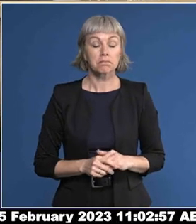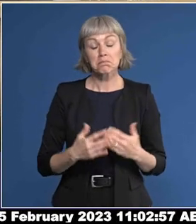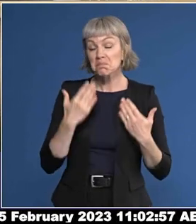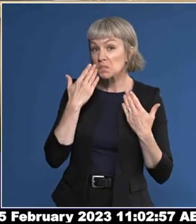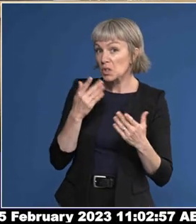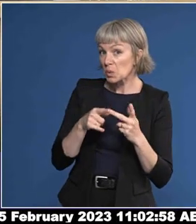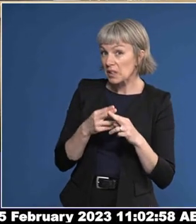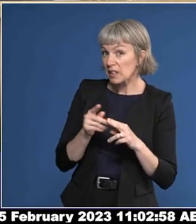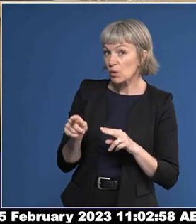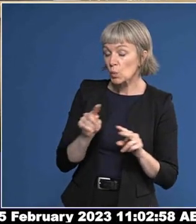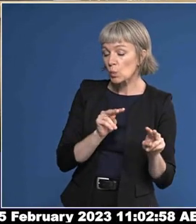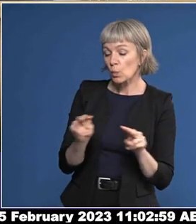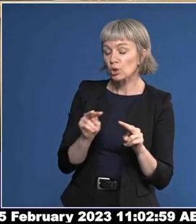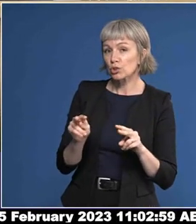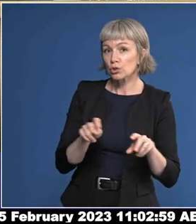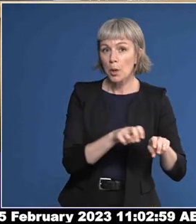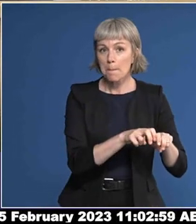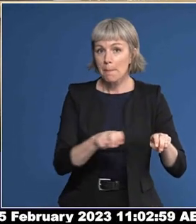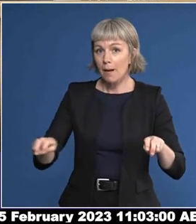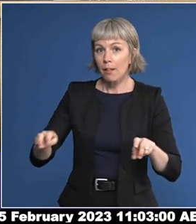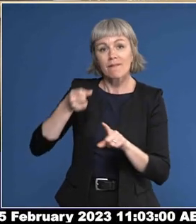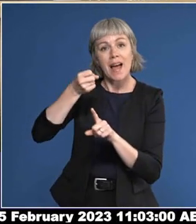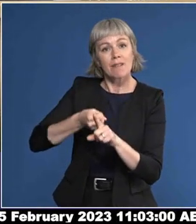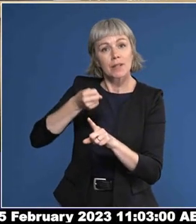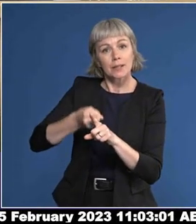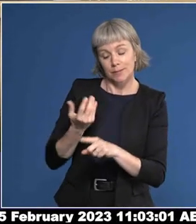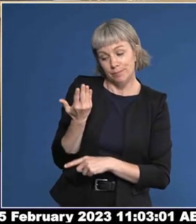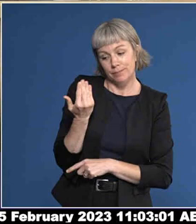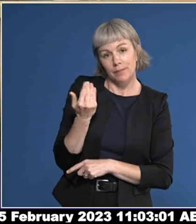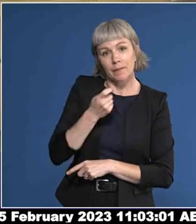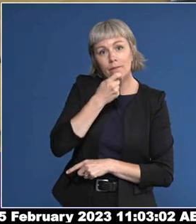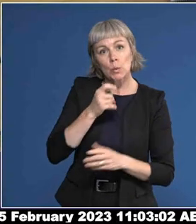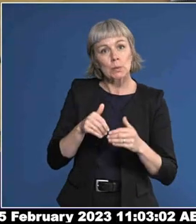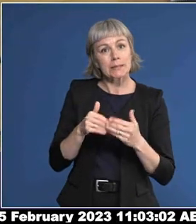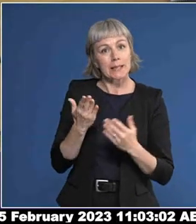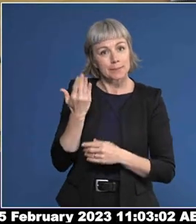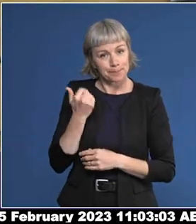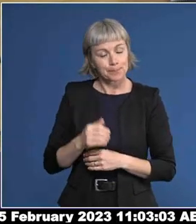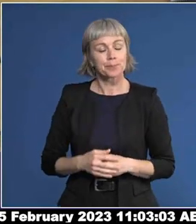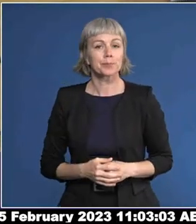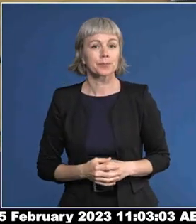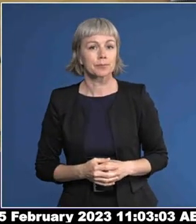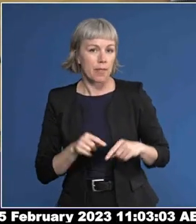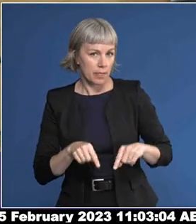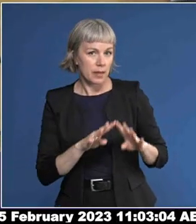of the advocates who spoke to the Royal Commission earlier in the week, and I asked